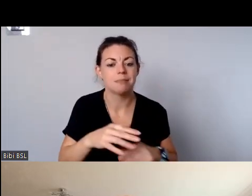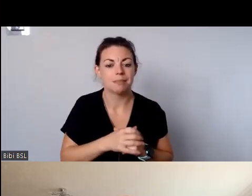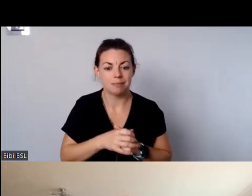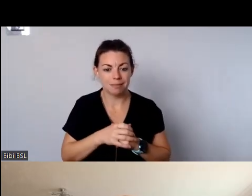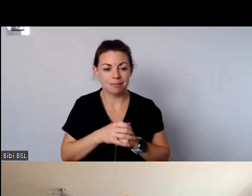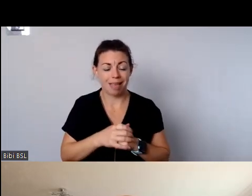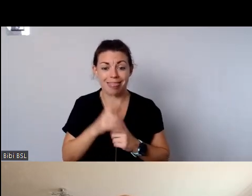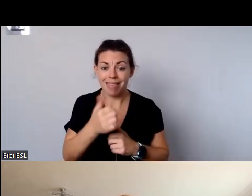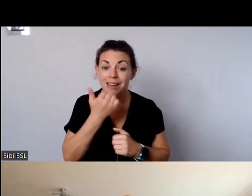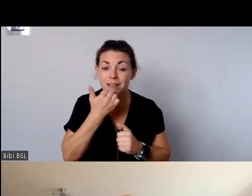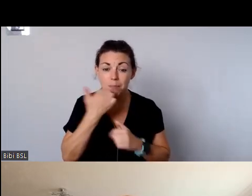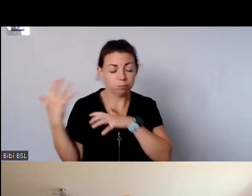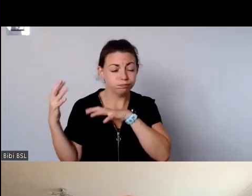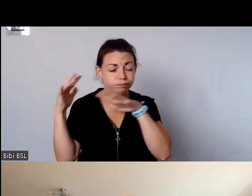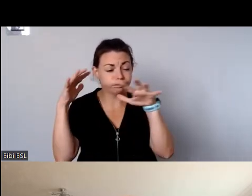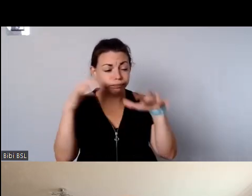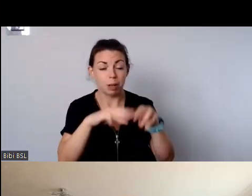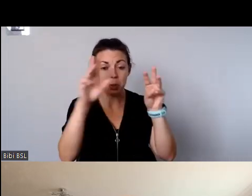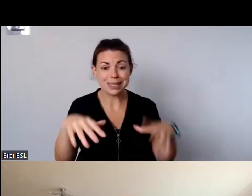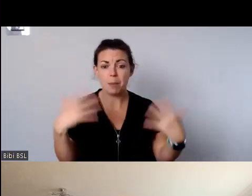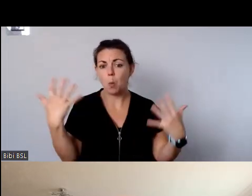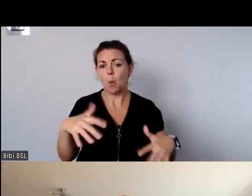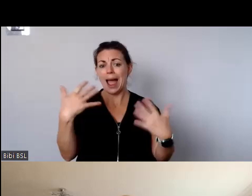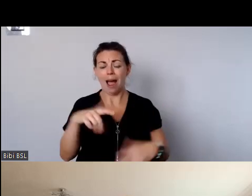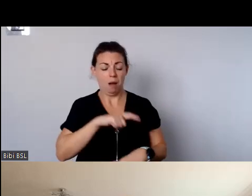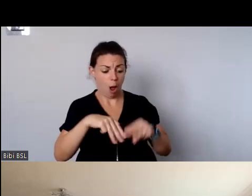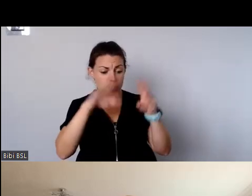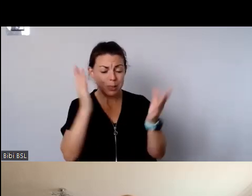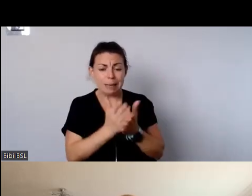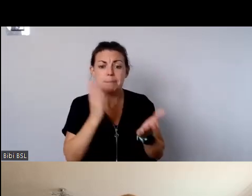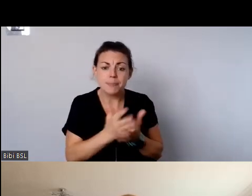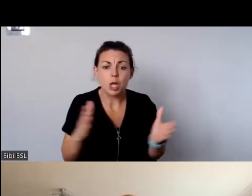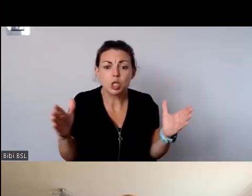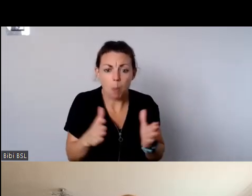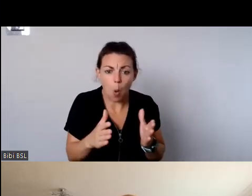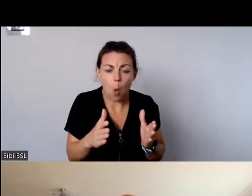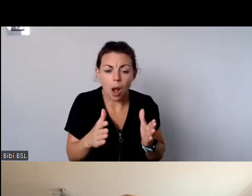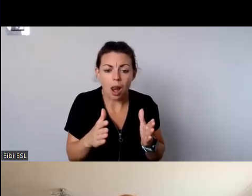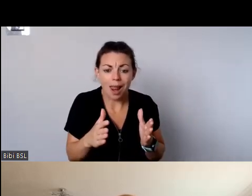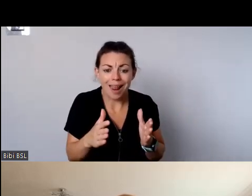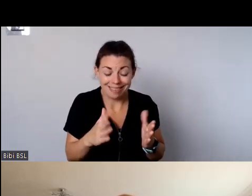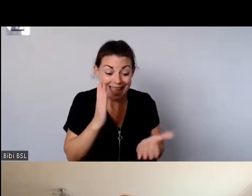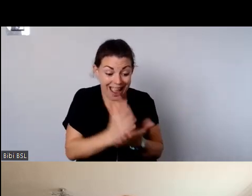because very small museum, both floor space and the number of exhibitions that they have available.